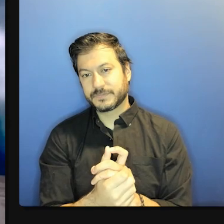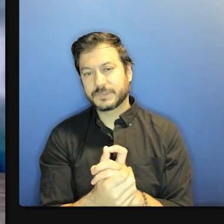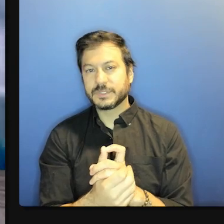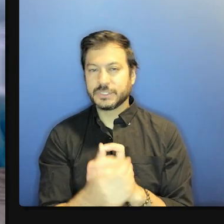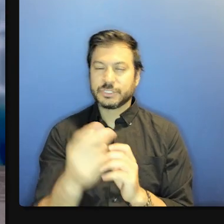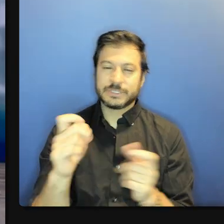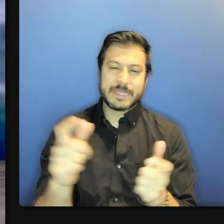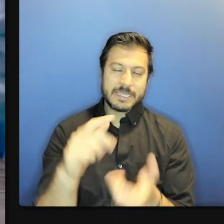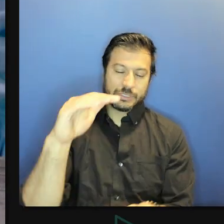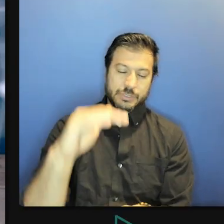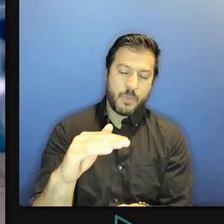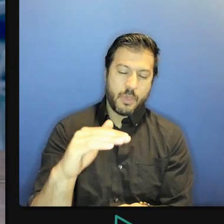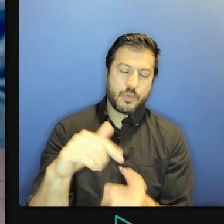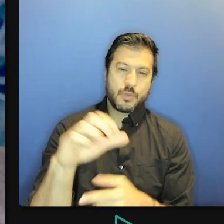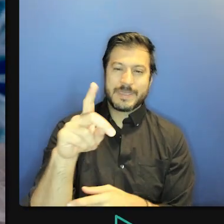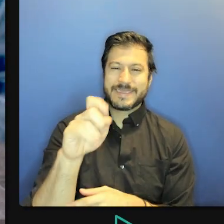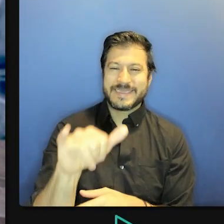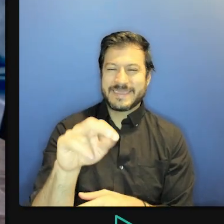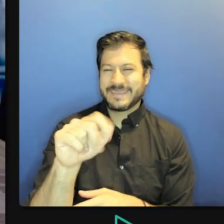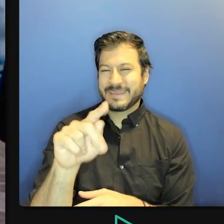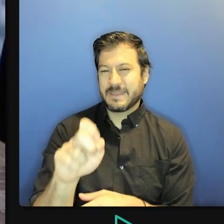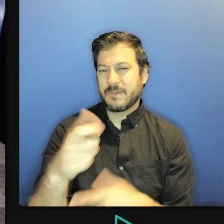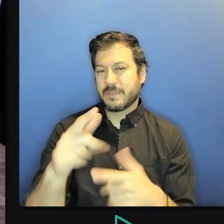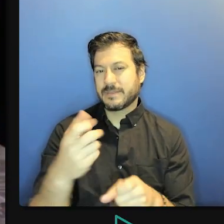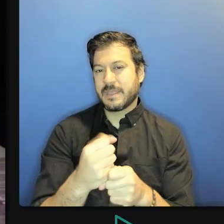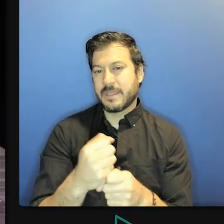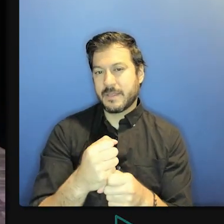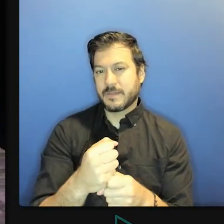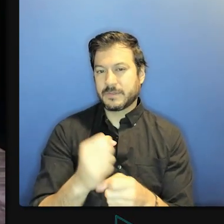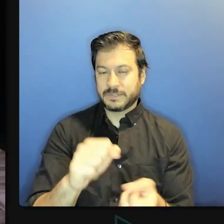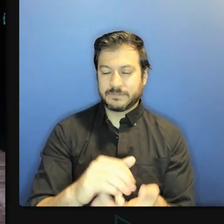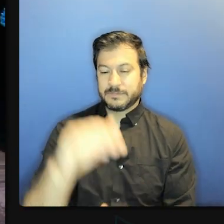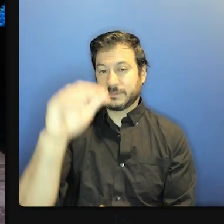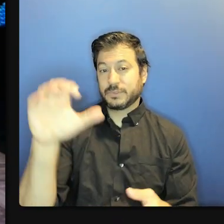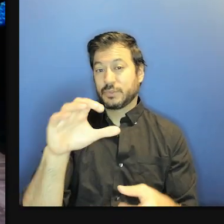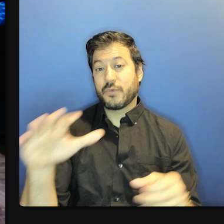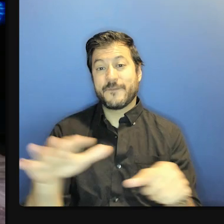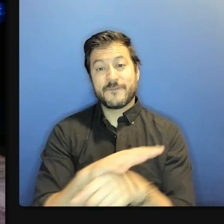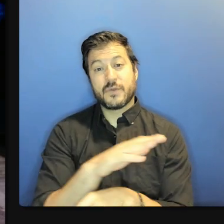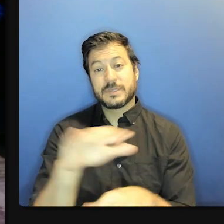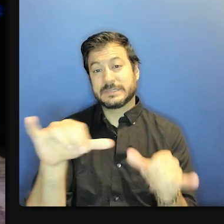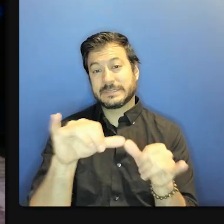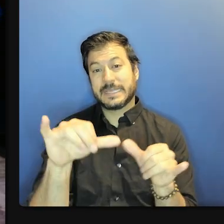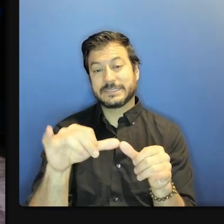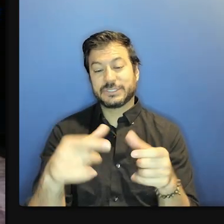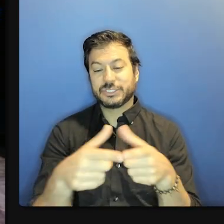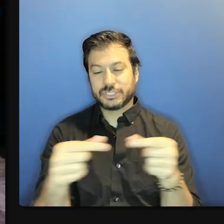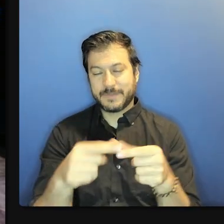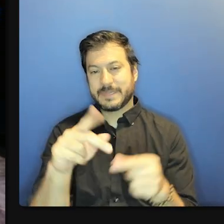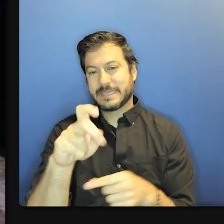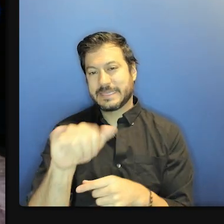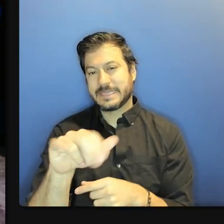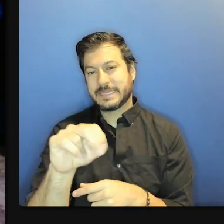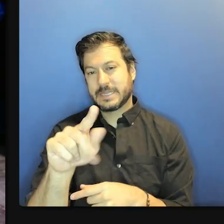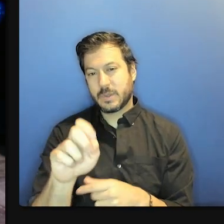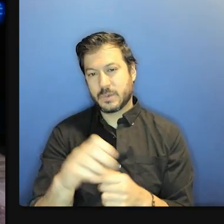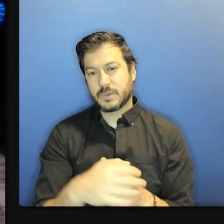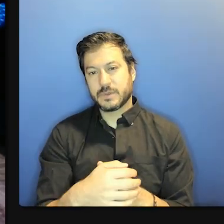Now she is a little small to do a keynote. So let's get her up so she can do full size Japanese keynote.